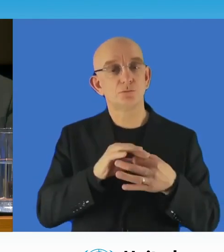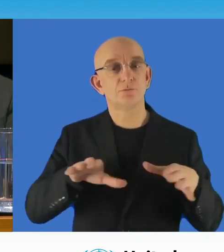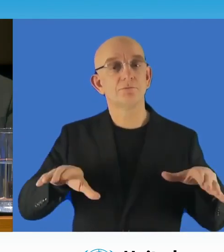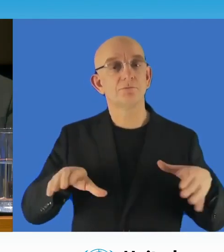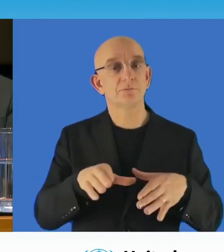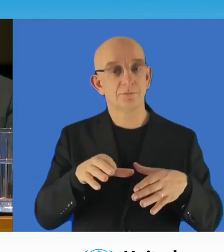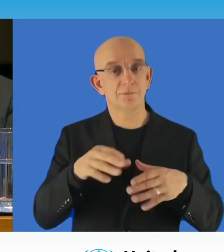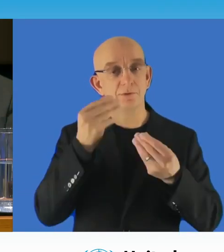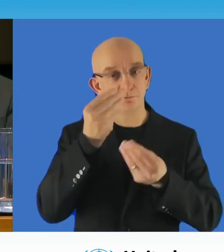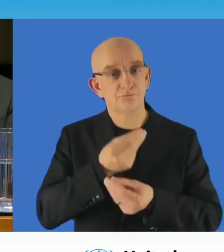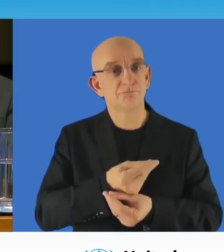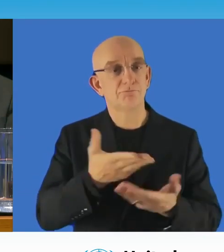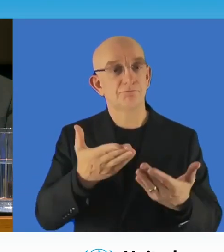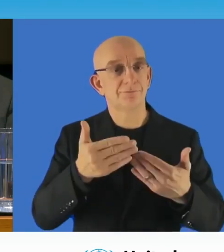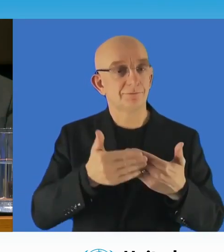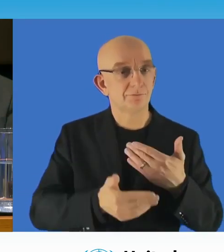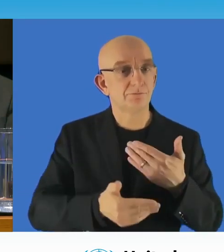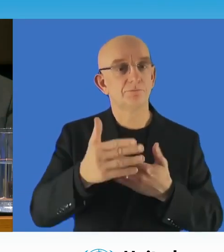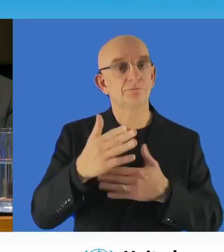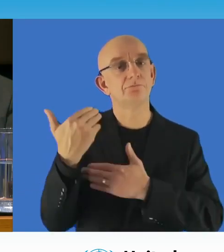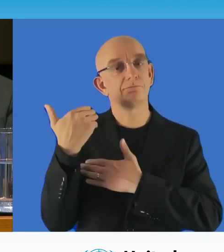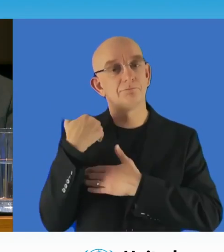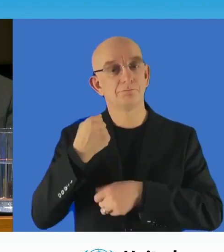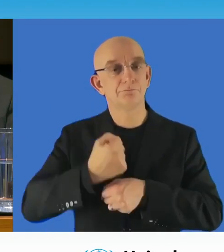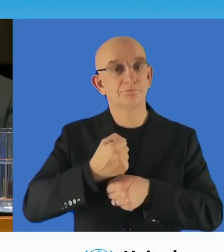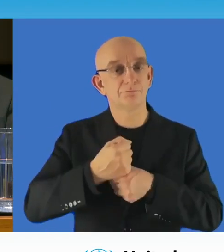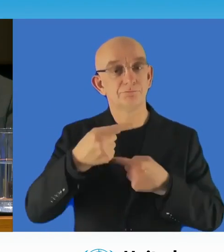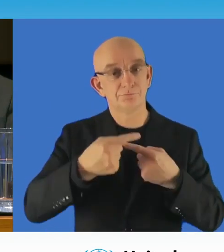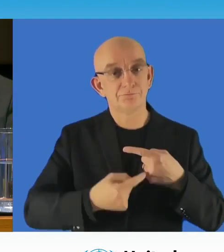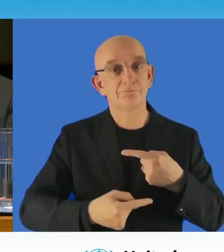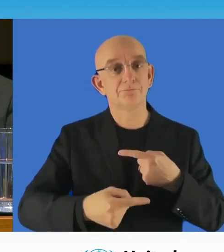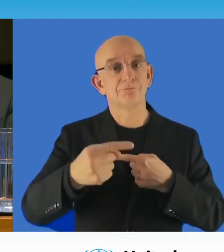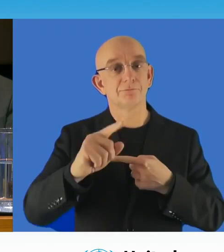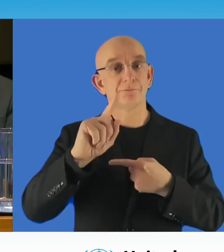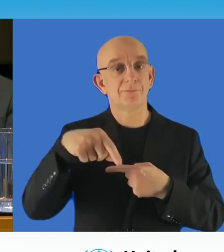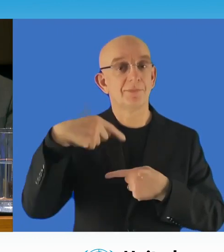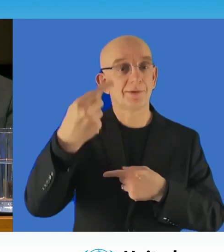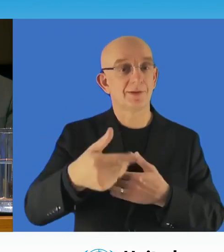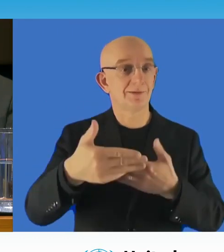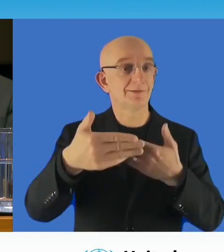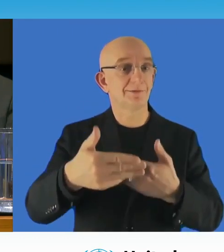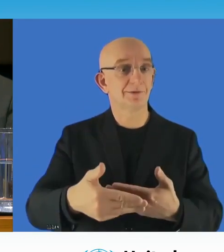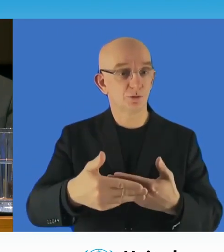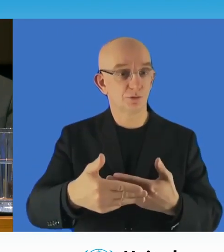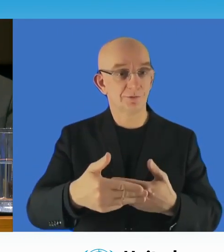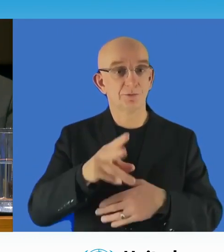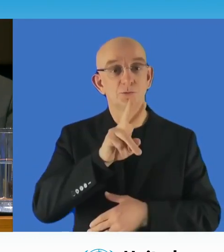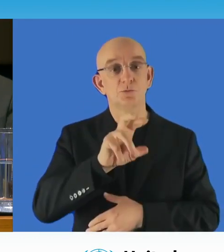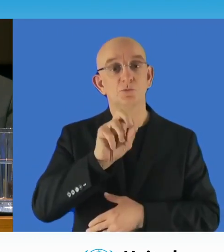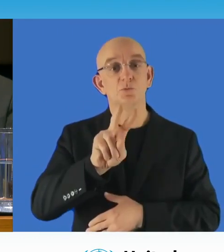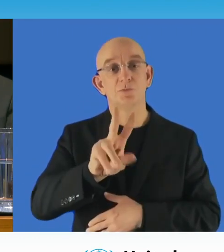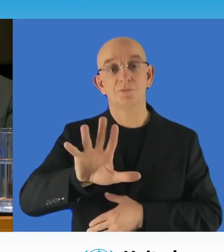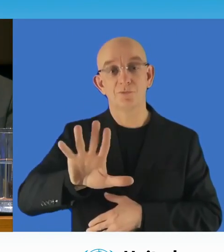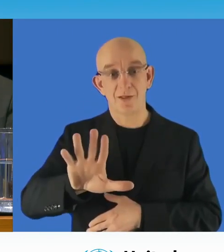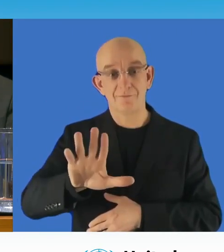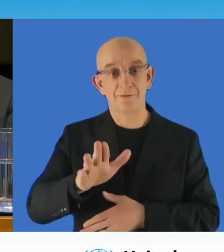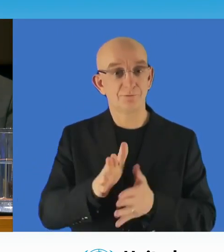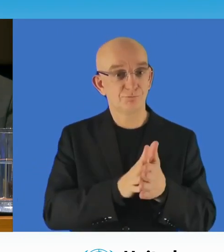on to lead the work in incoming Bureau for the next session in 2025 we look forward to working